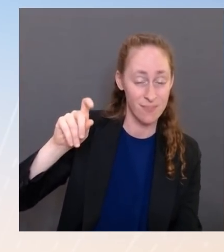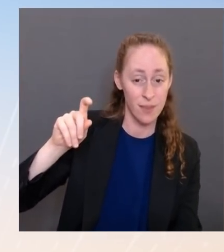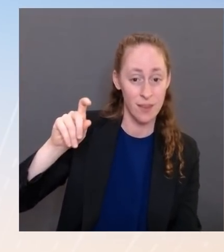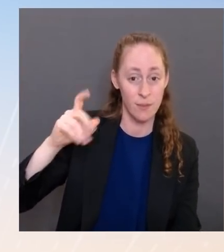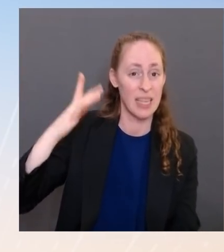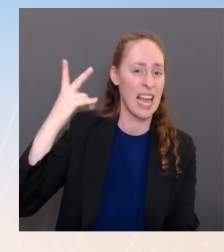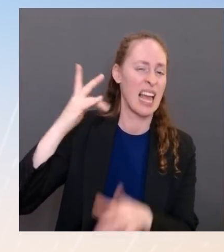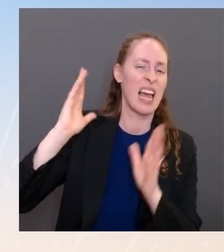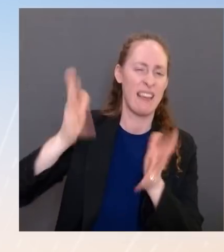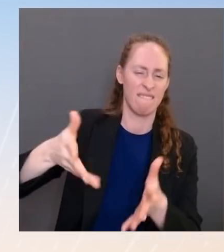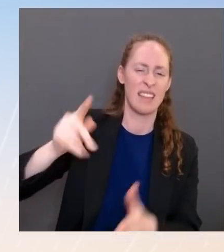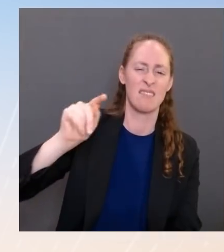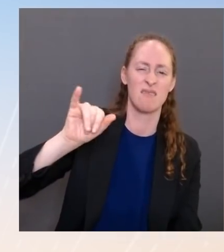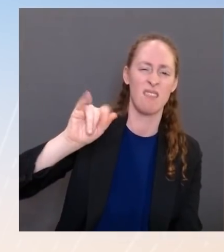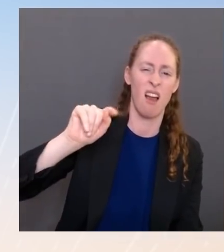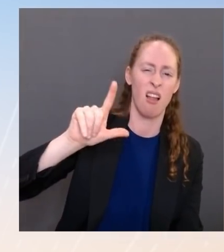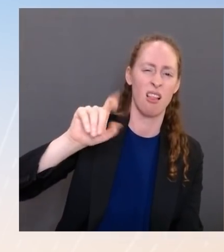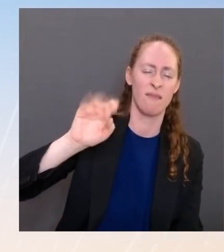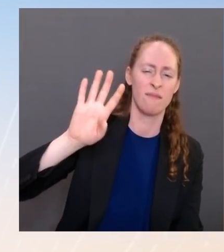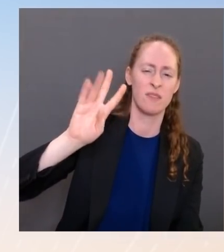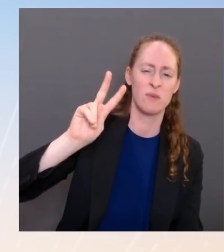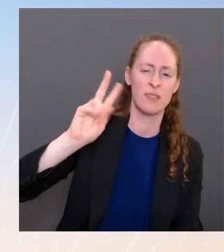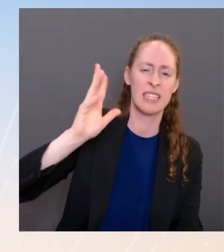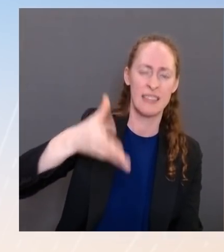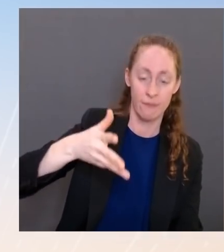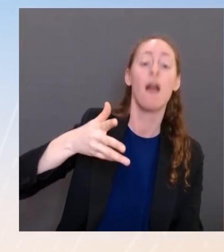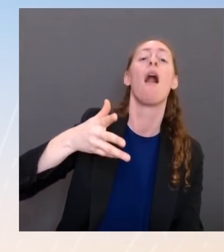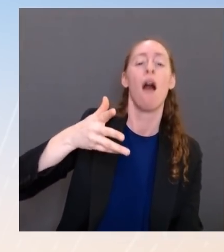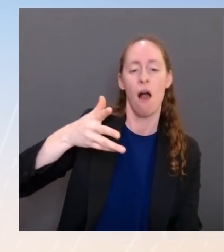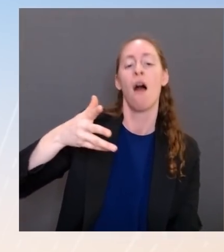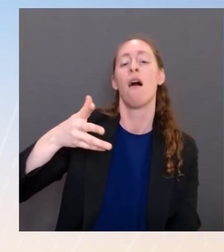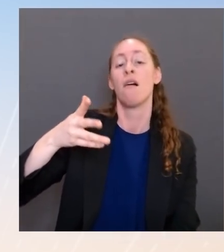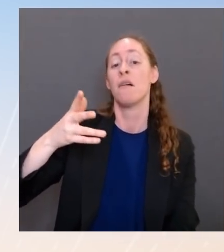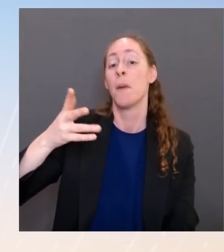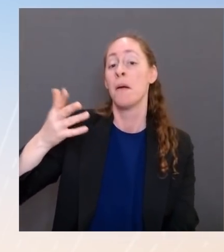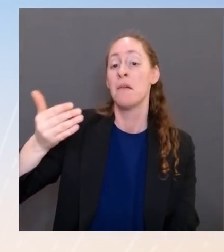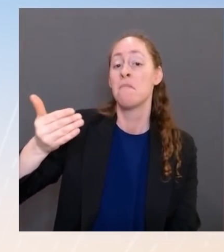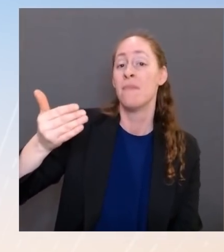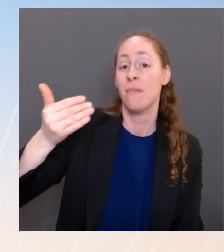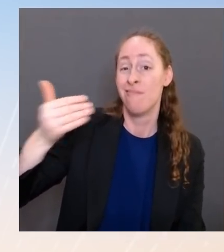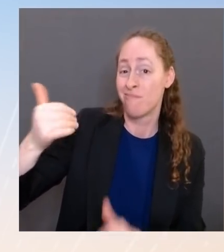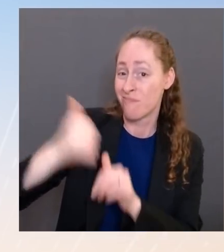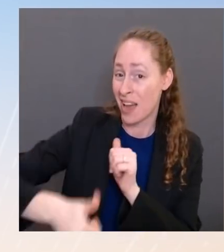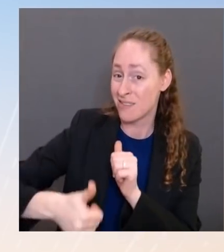Ms. Psaki: I know there's a lot of talk on this out there, and so I understand why you're asking. But right now, there's a lot of steps that would need to happen